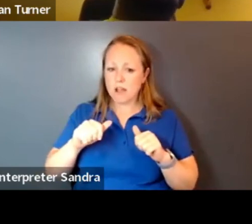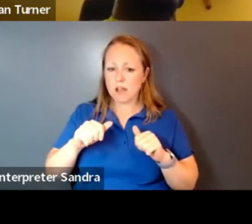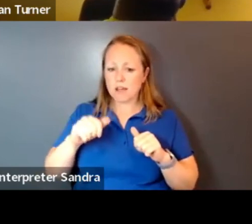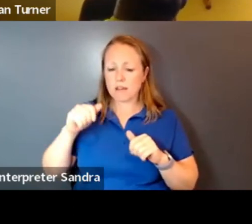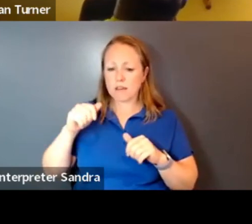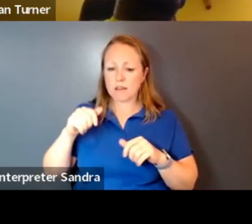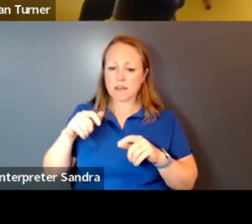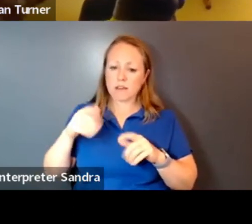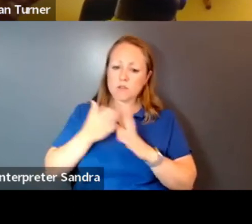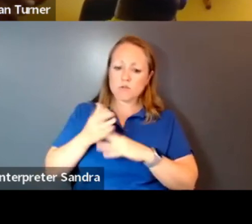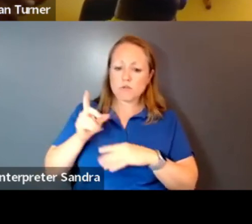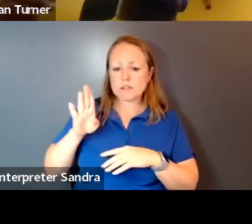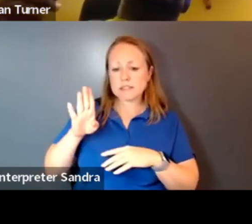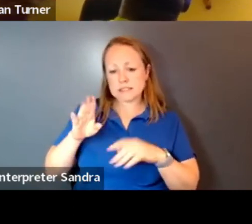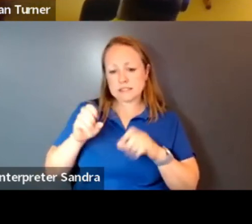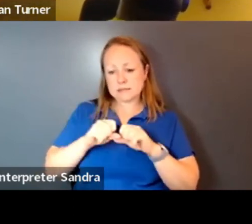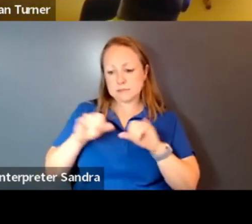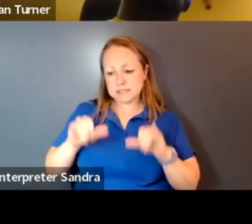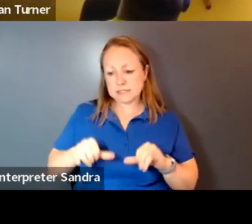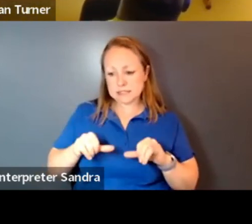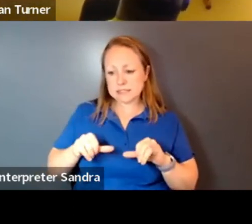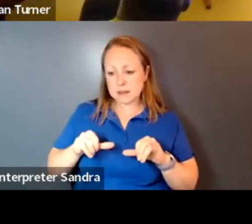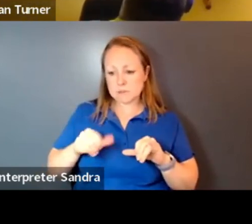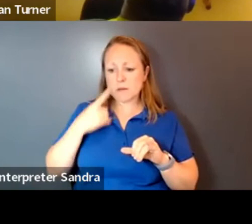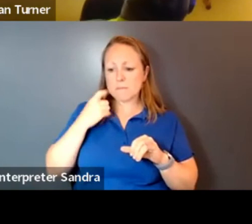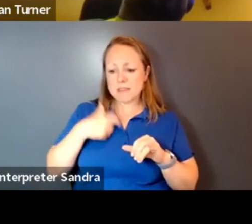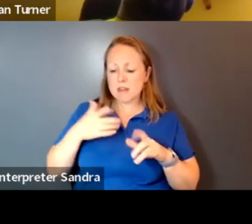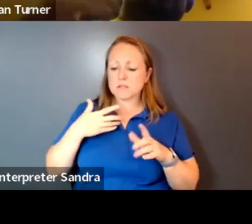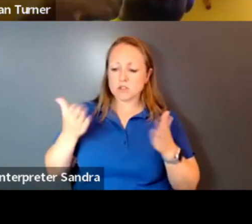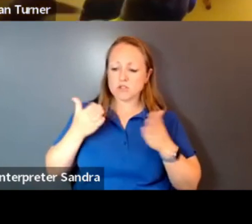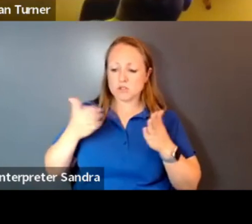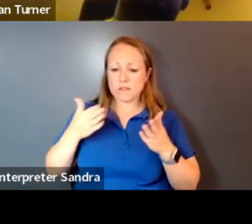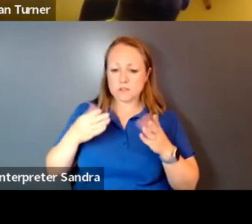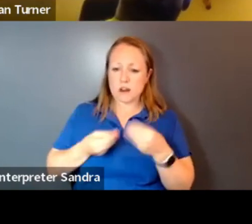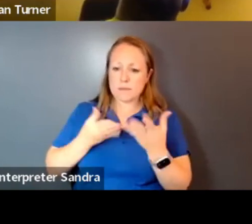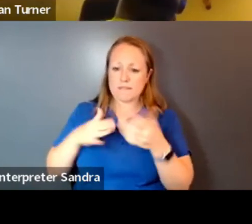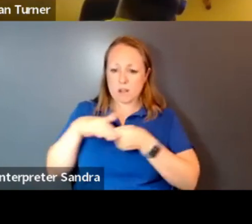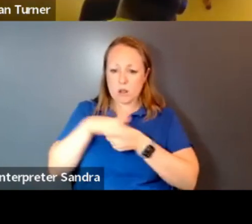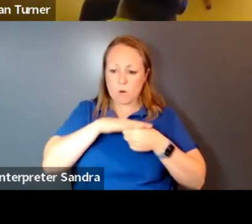the services are administered locally, or I should say, are administered locally, we really